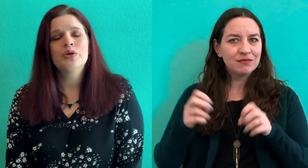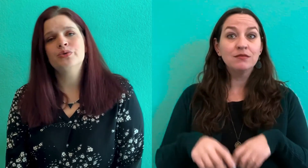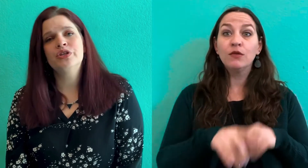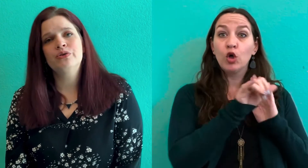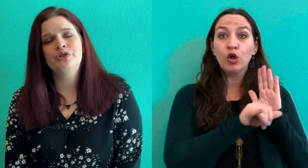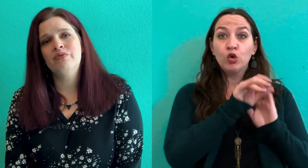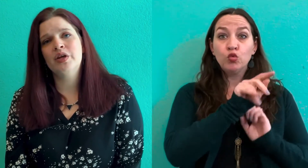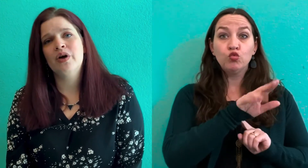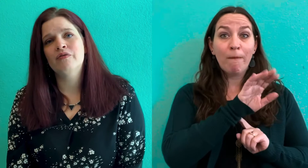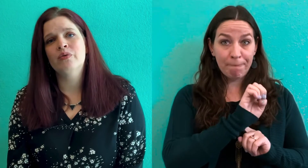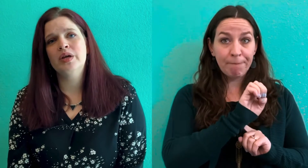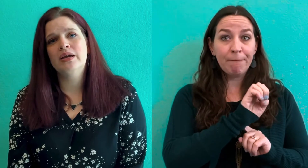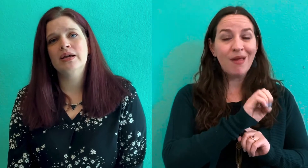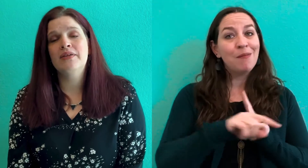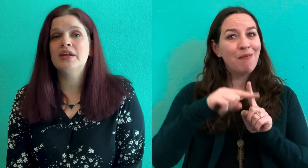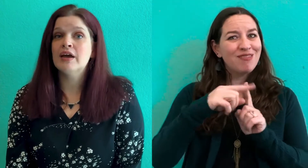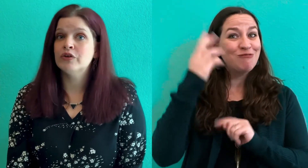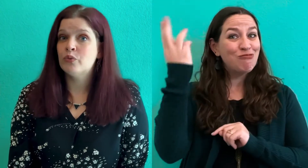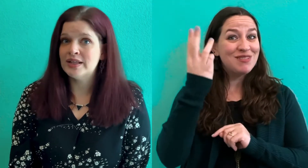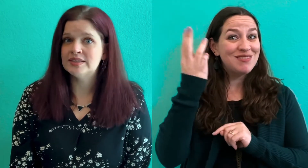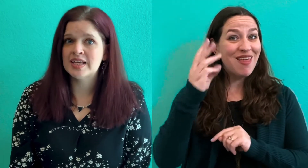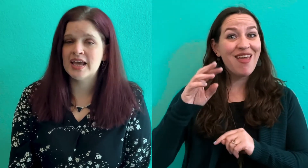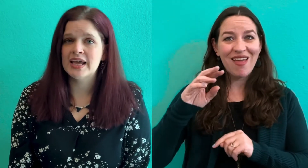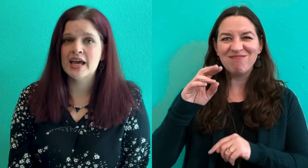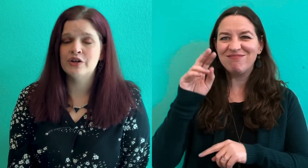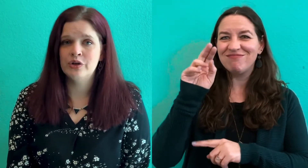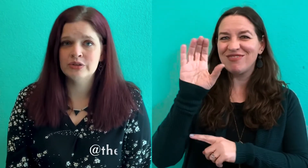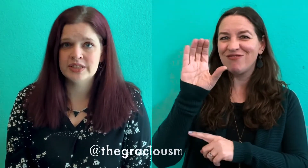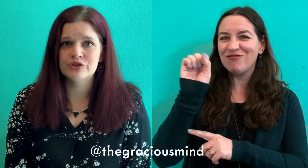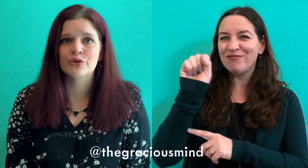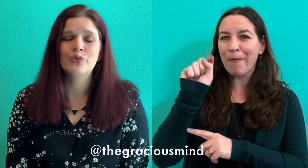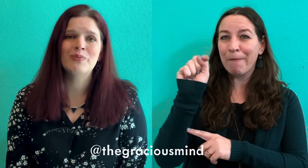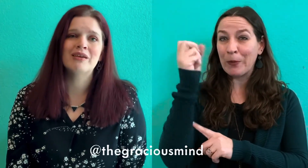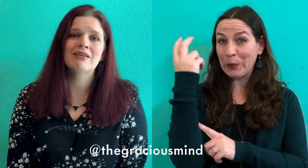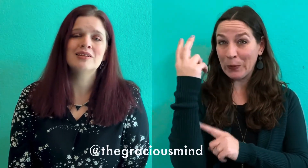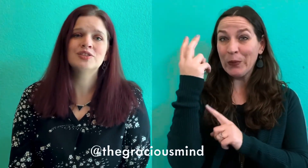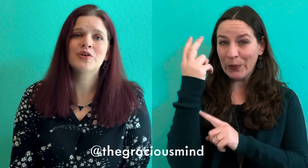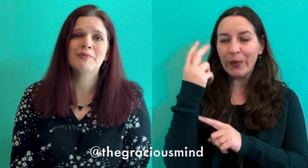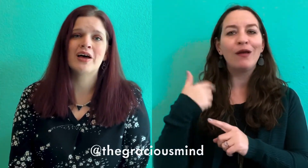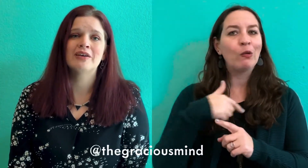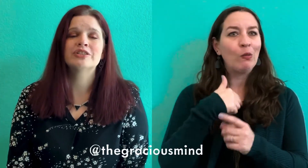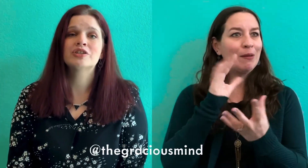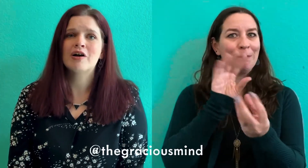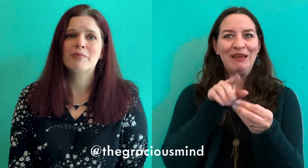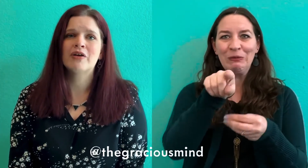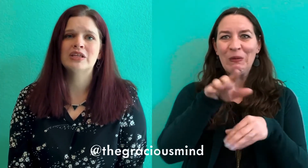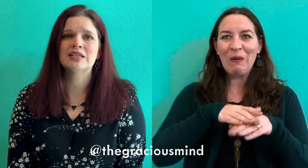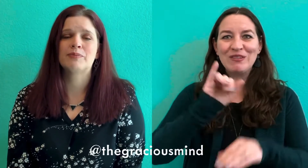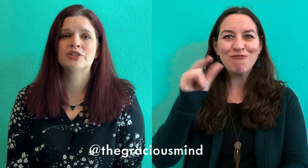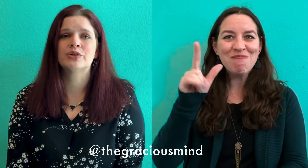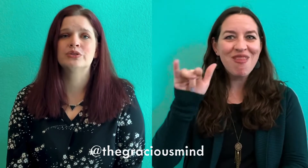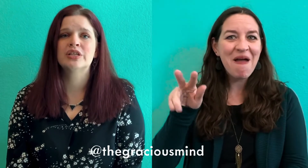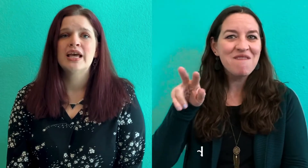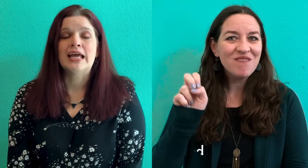We do a YouTube video every week, and then every Wednesday at noon Central, we meet on Instagram Live to talk about these episodes and